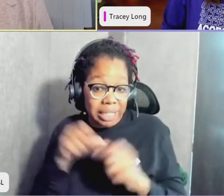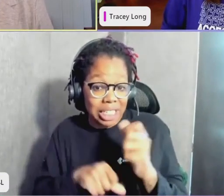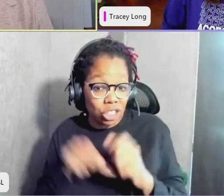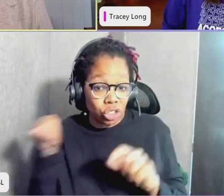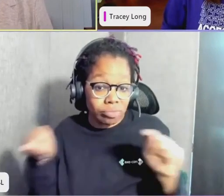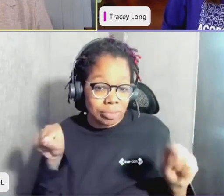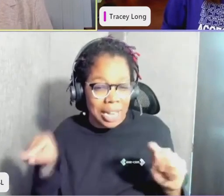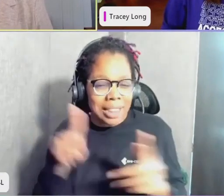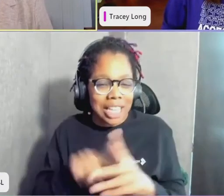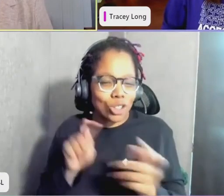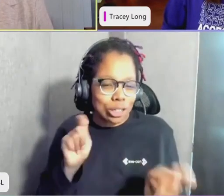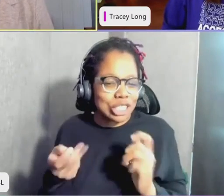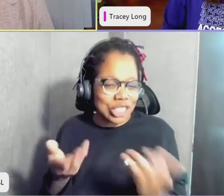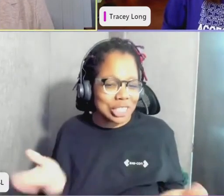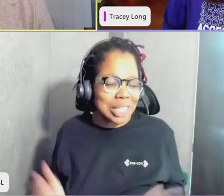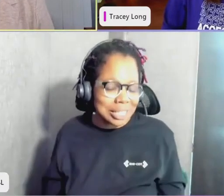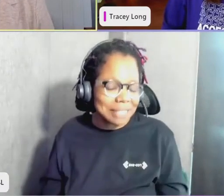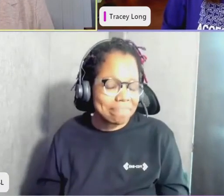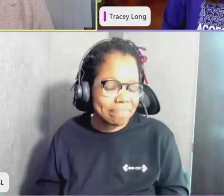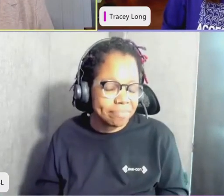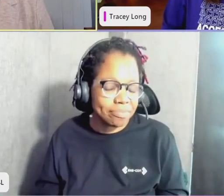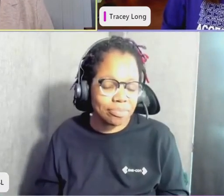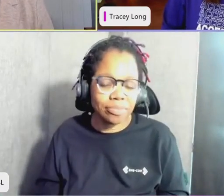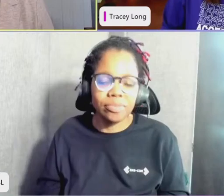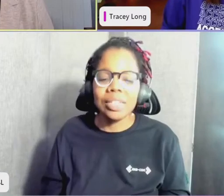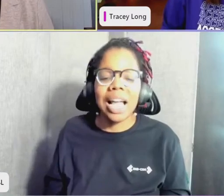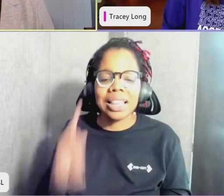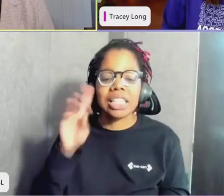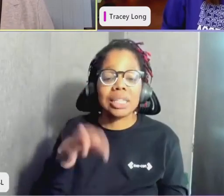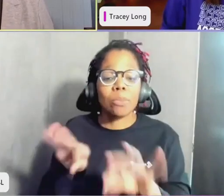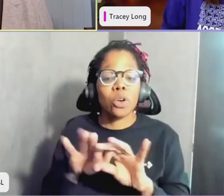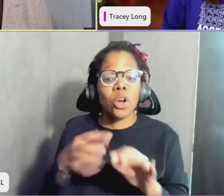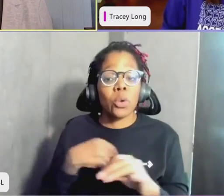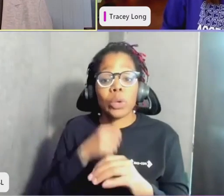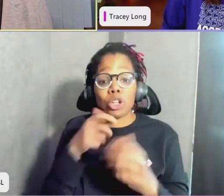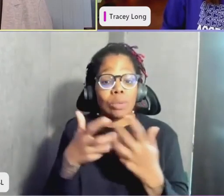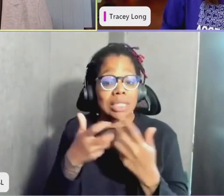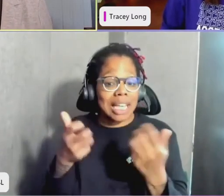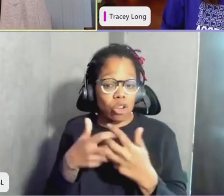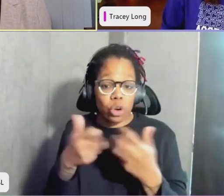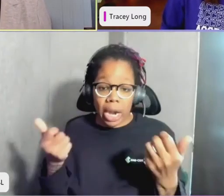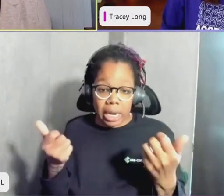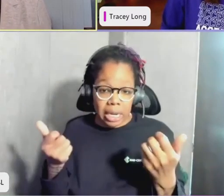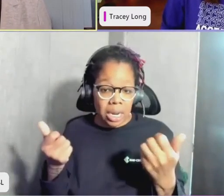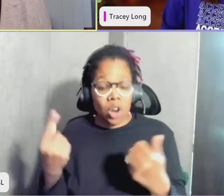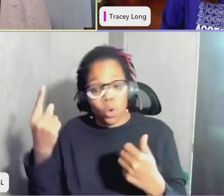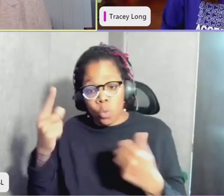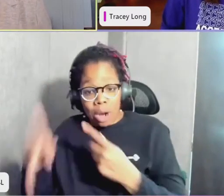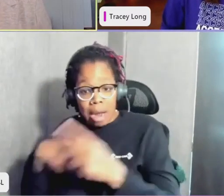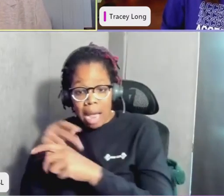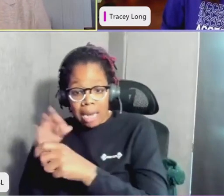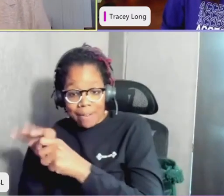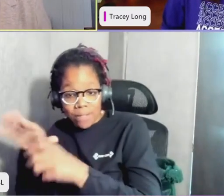that have their own choice about how they want to vote, roughly half take each choice. I think those begin to change